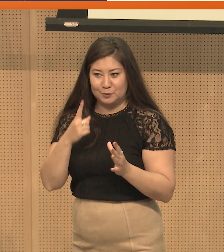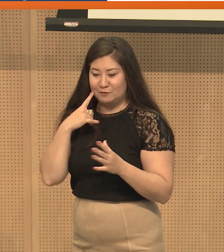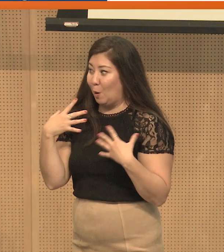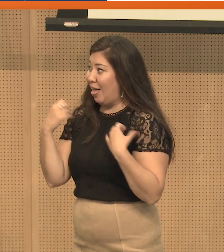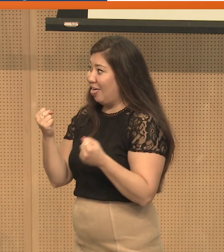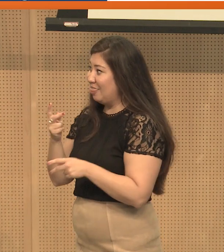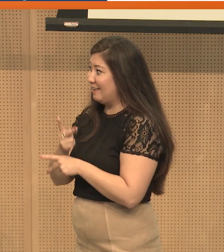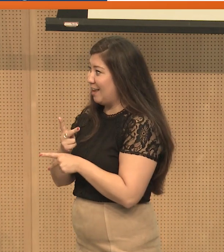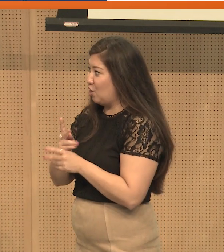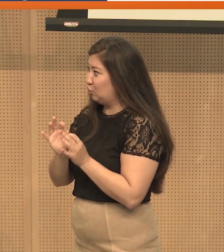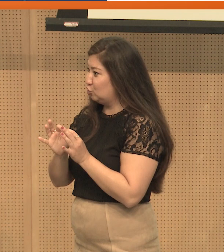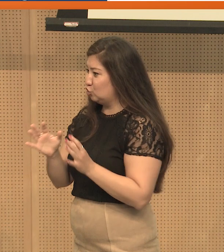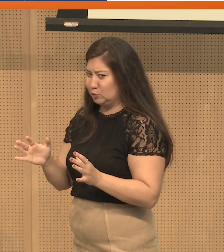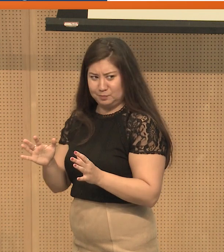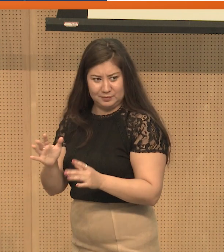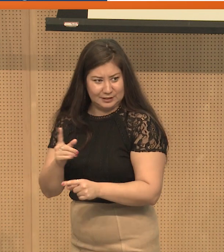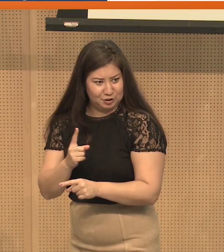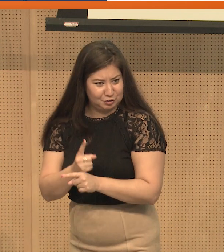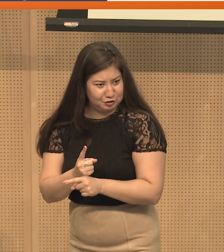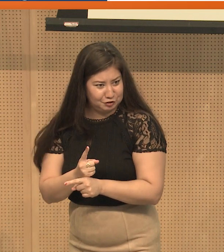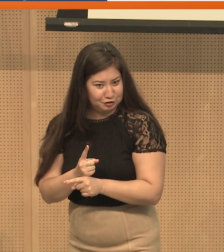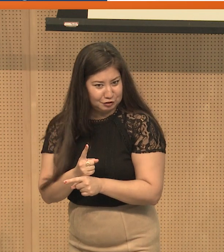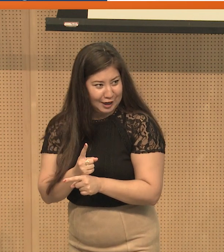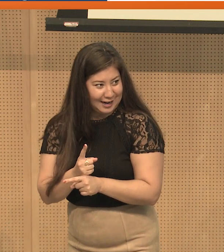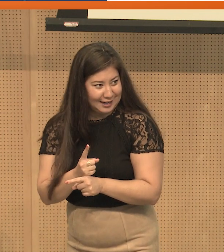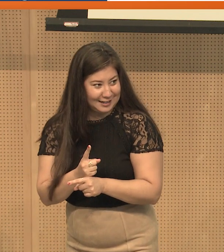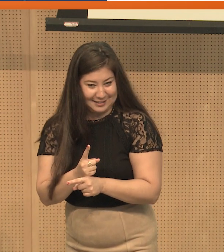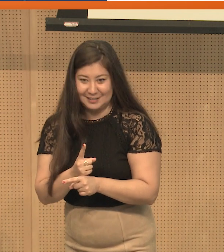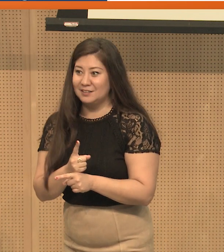a master's in healthcare interpreting.